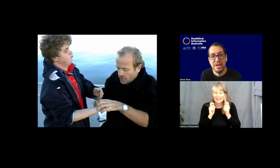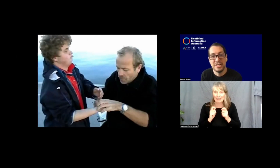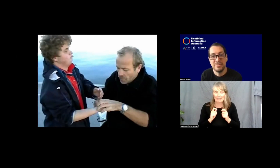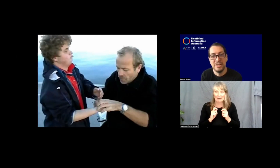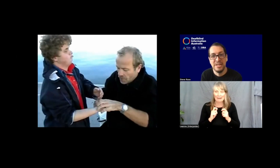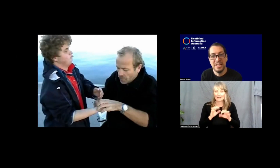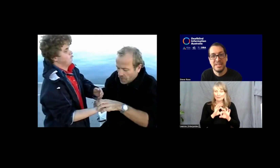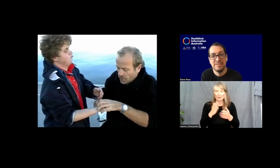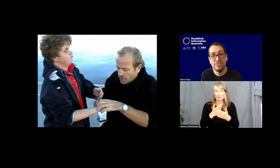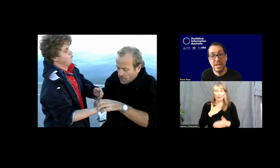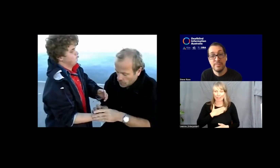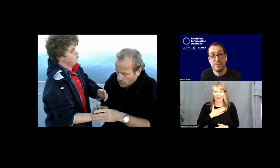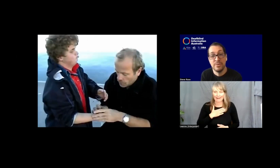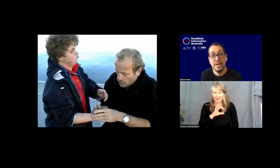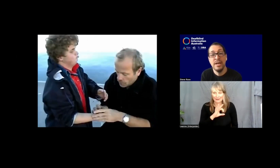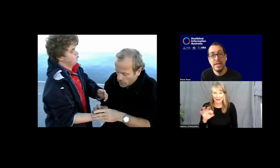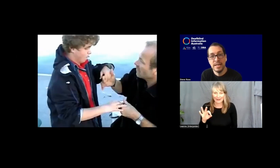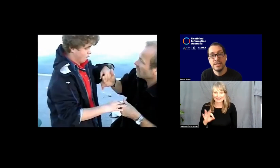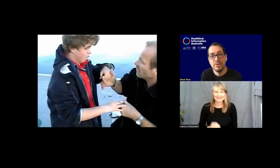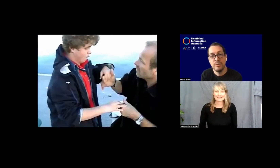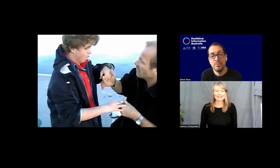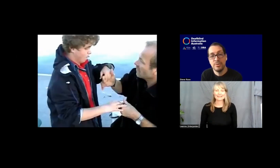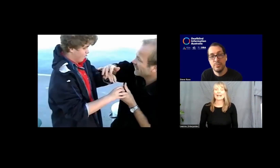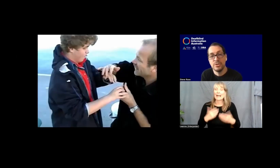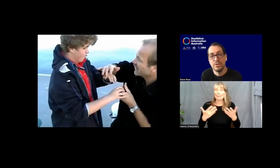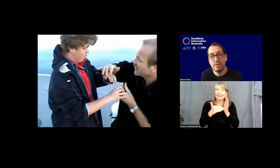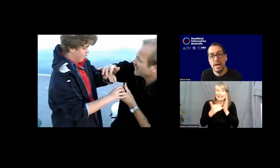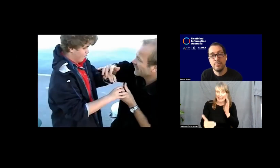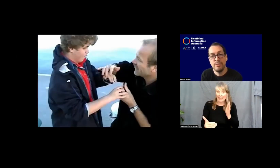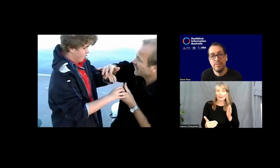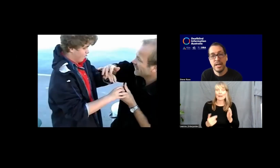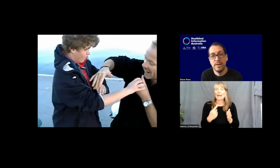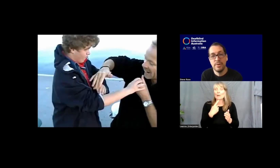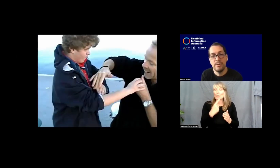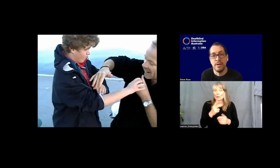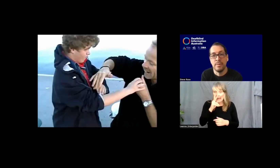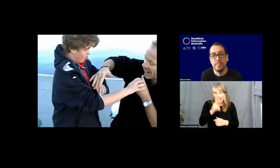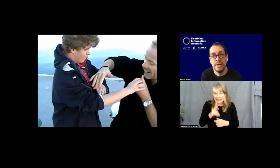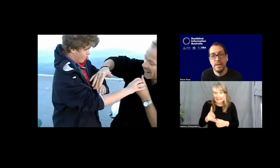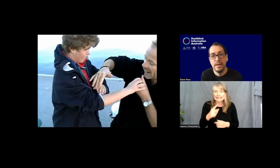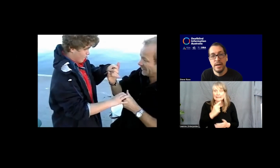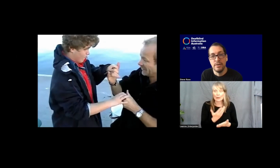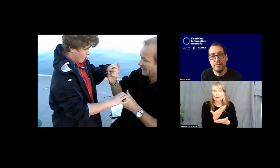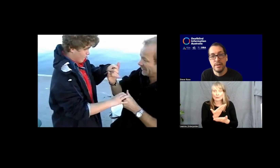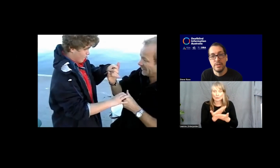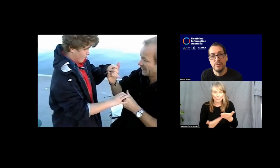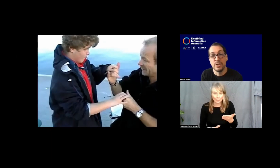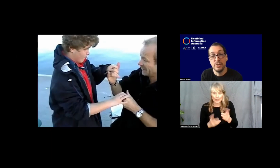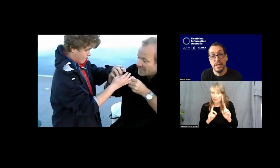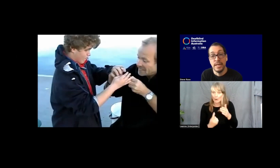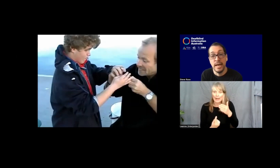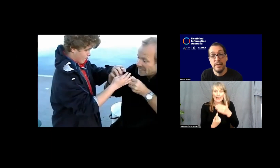overly impressed. He then recaps, "Yes, so we took the crab and ran it up your arm and you felt it and we can do it again."